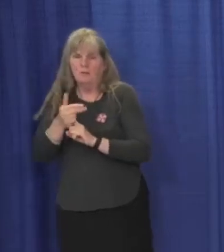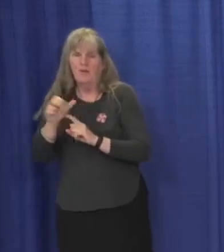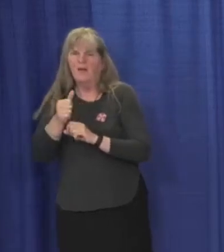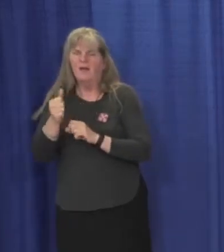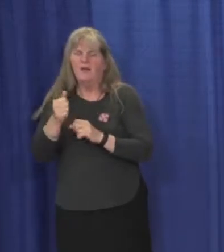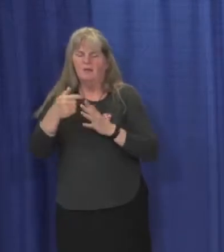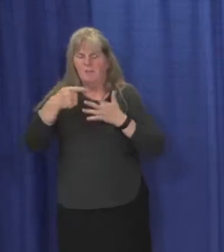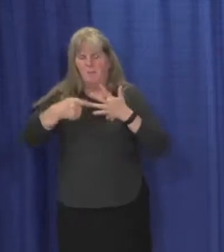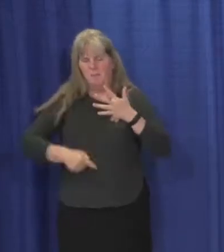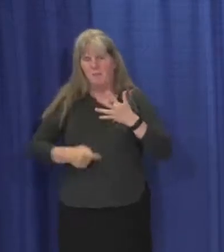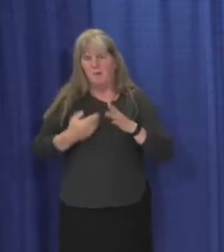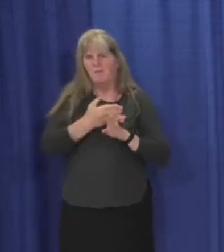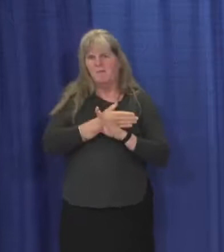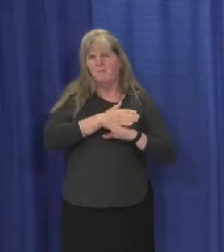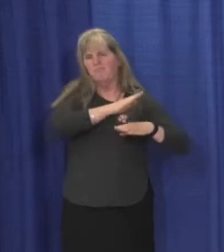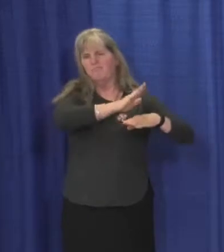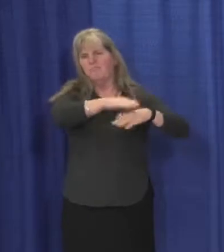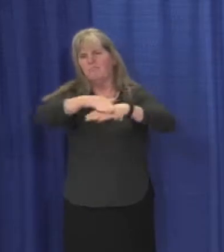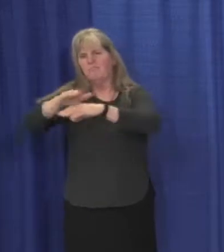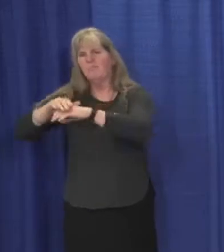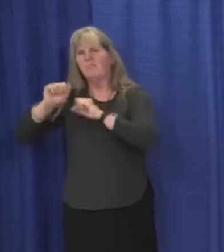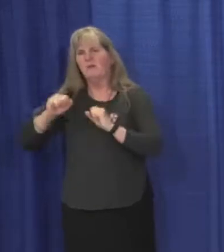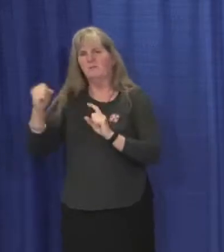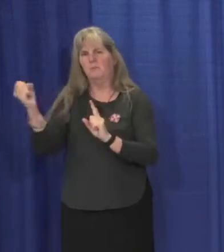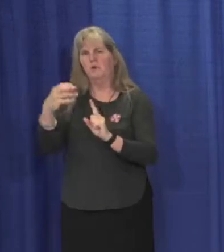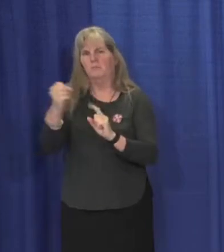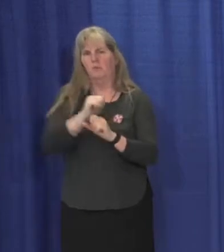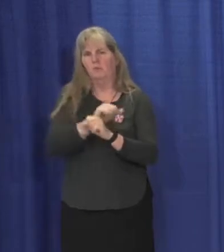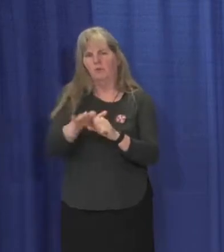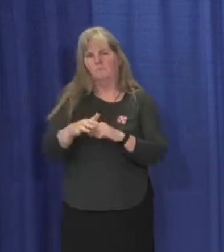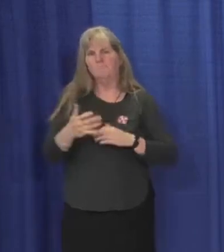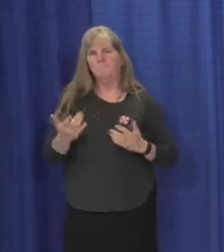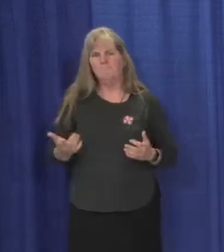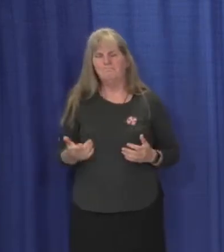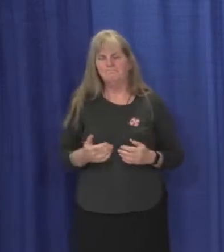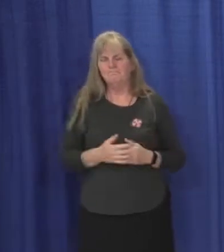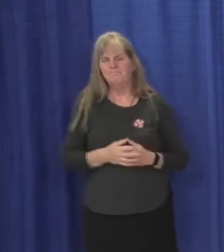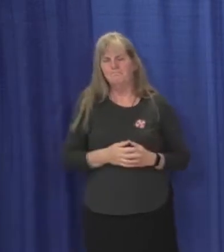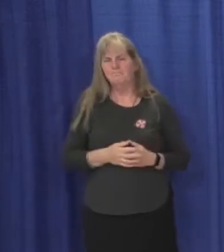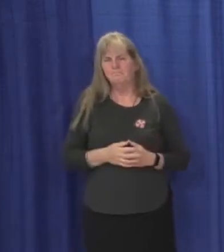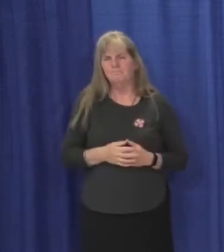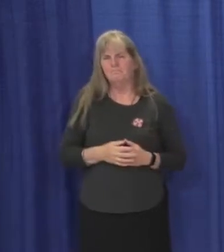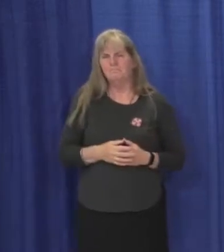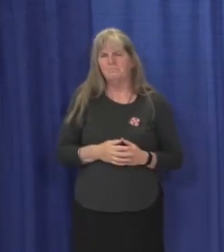hotel and other areas prior to that as well.